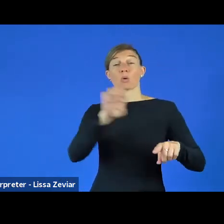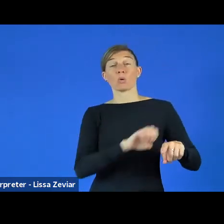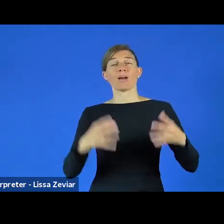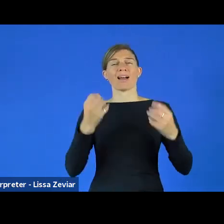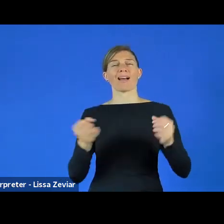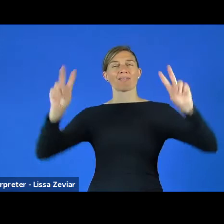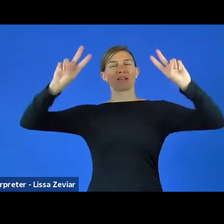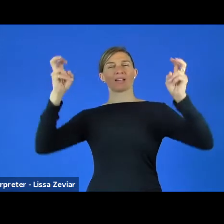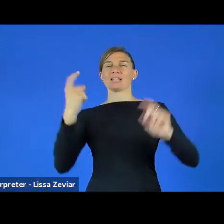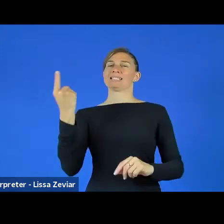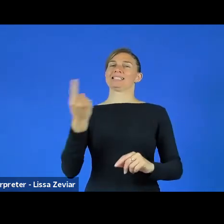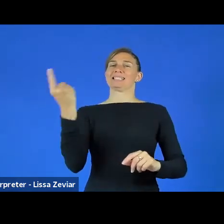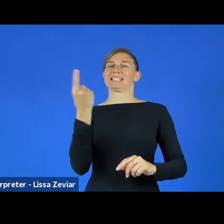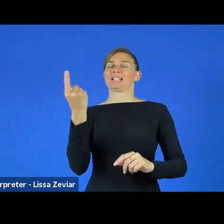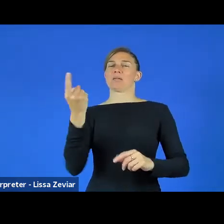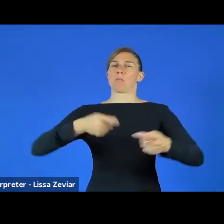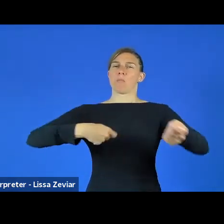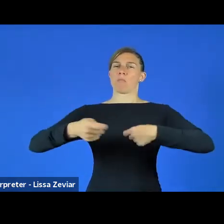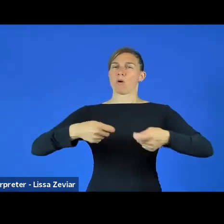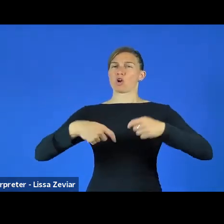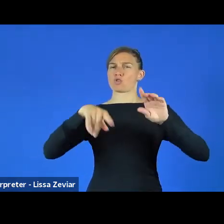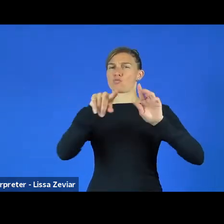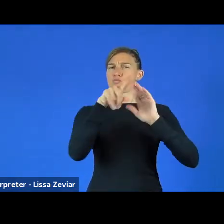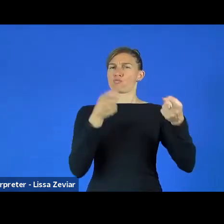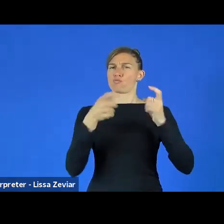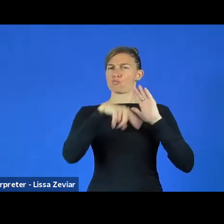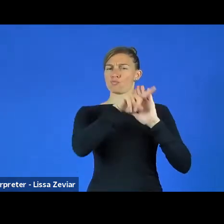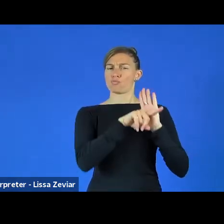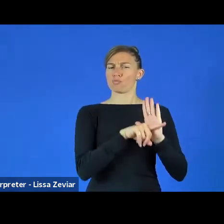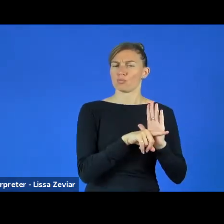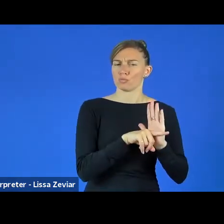The European Accessibility Act is one of those legislations.